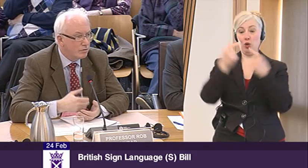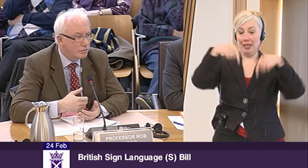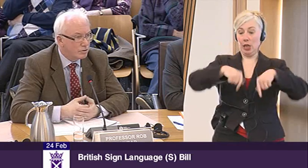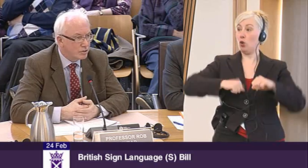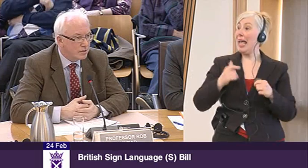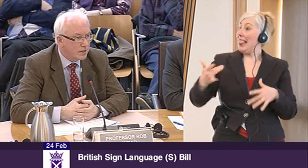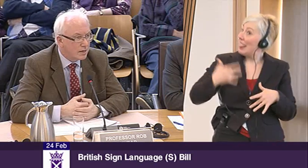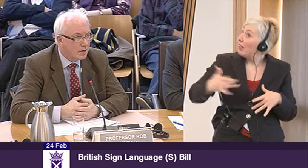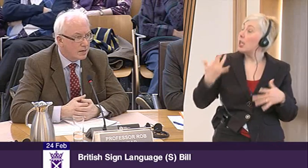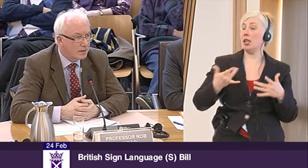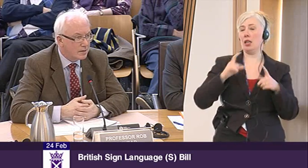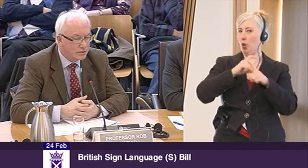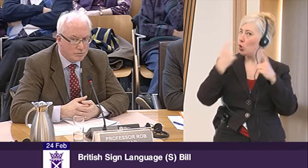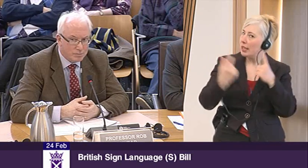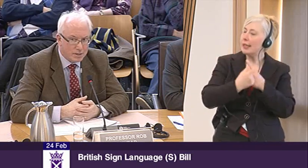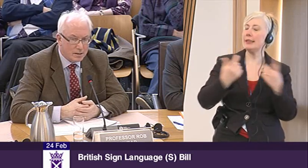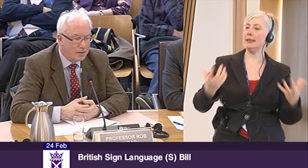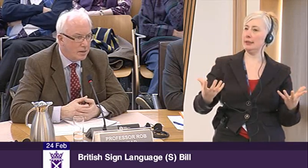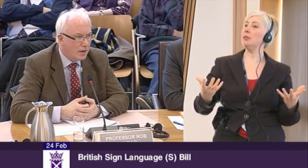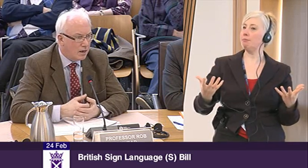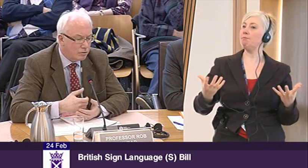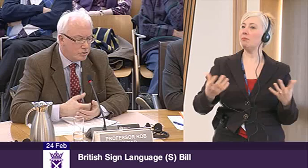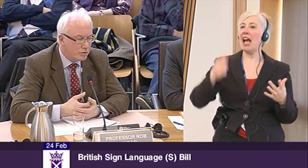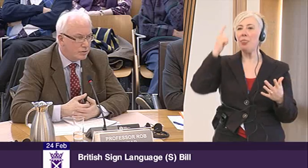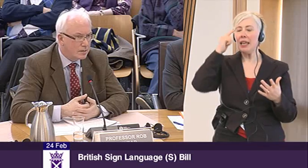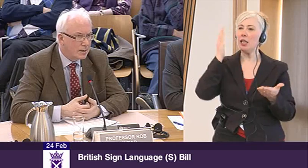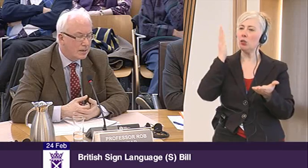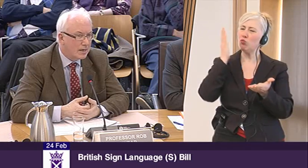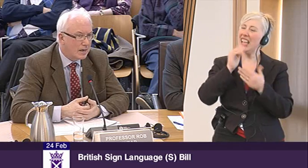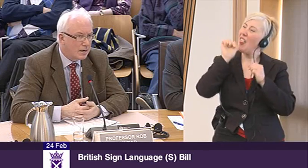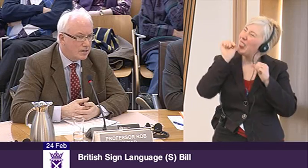community. Those things are more important.